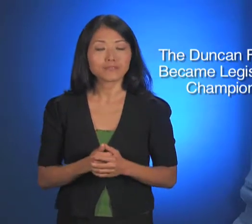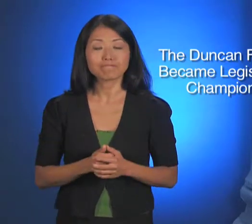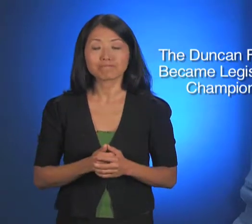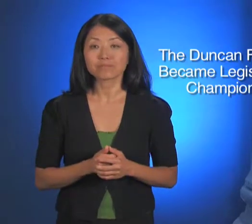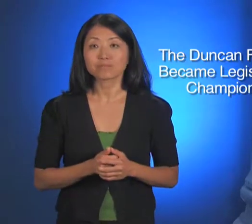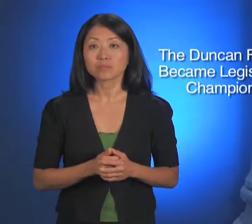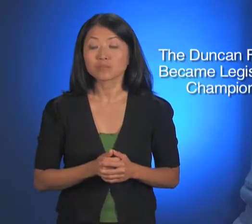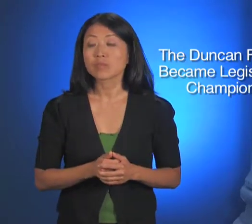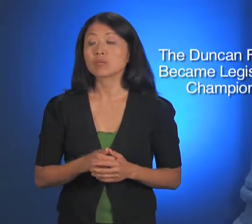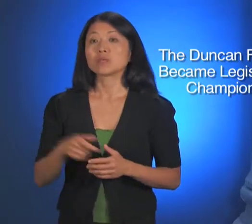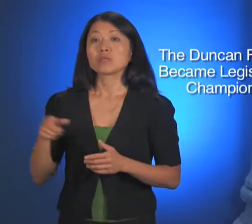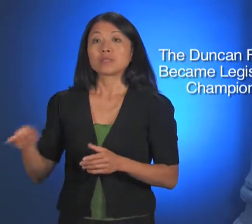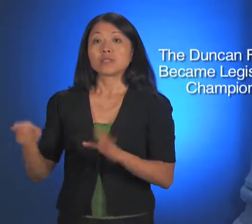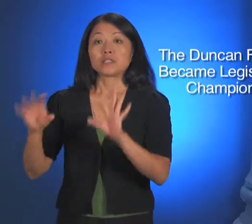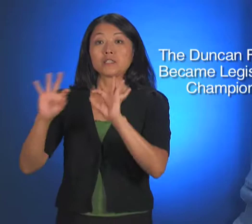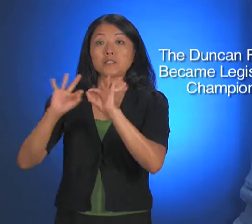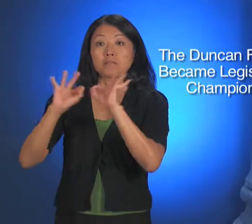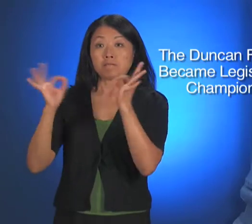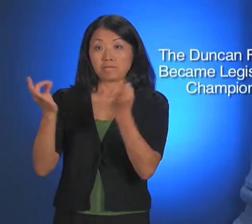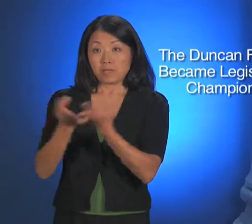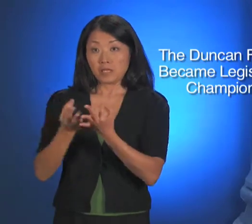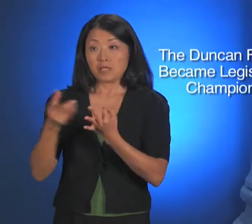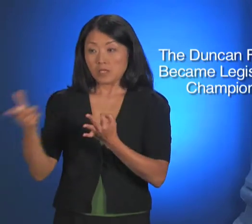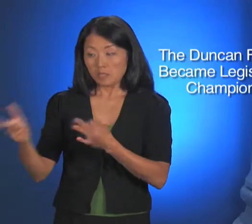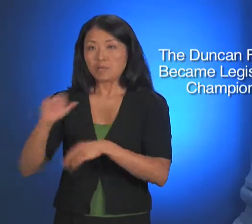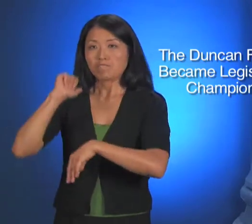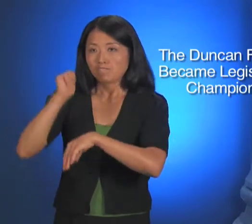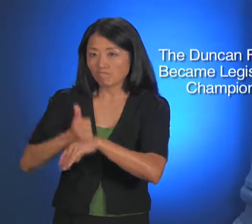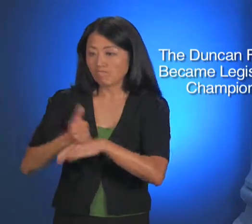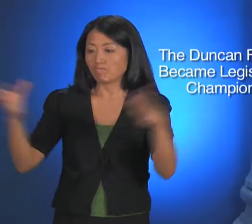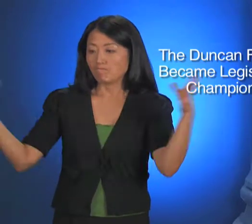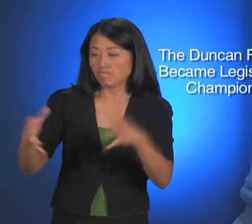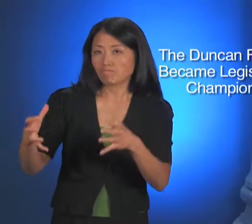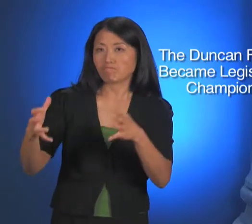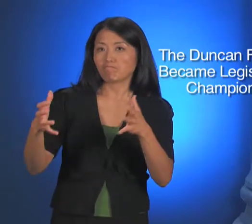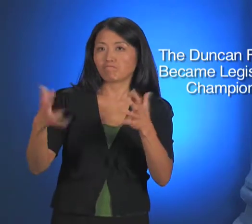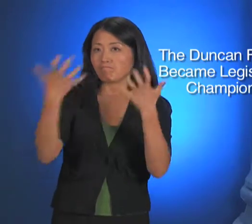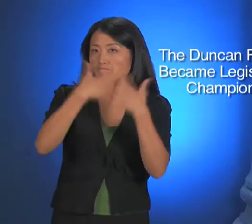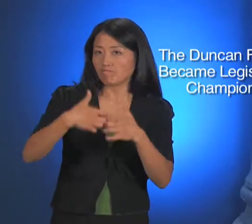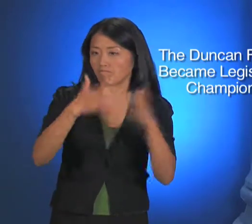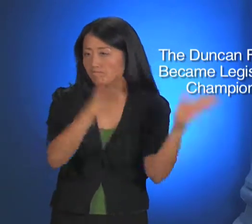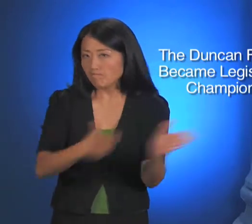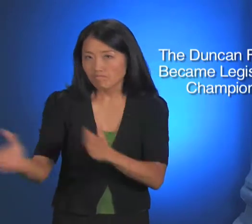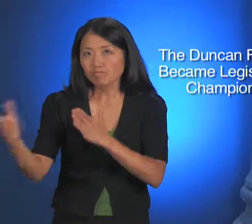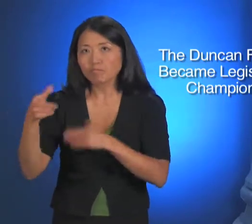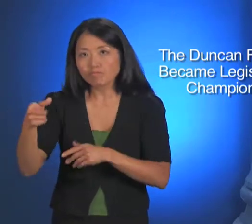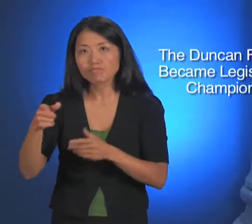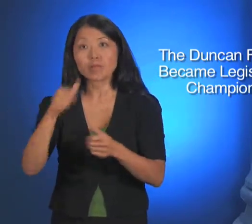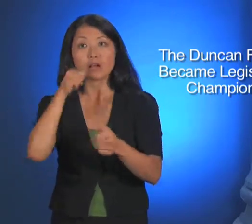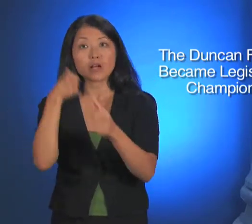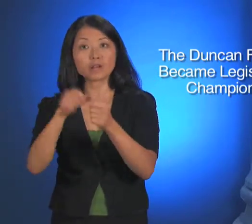The family organized a letter-writing campaign through the children’s school to change